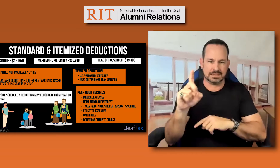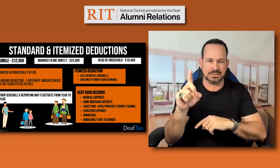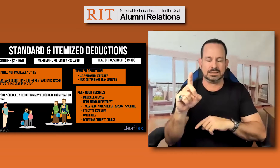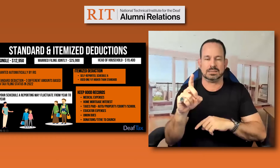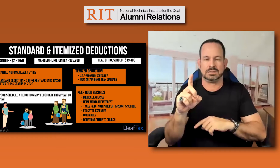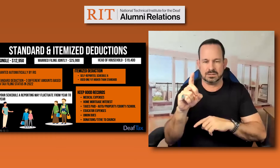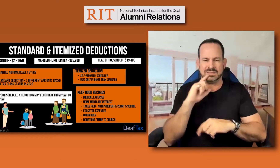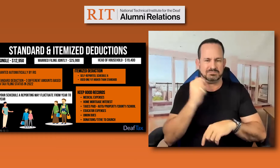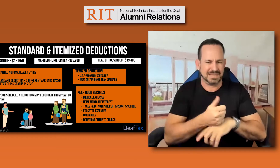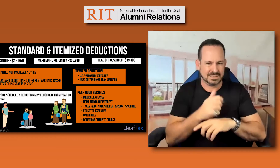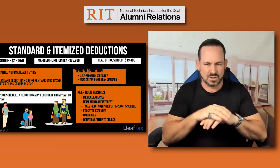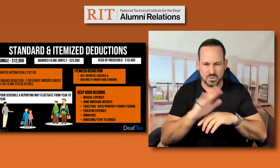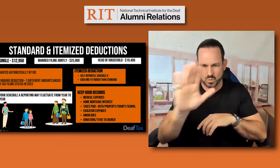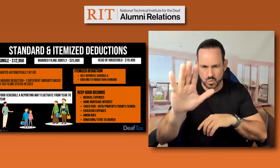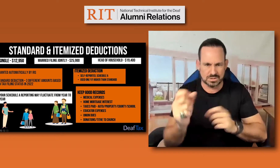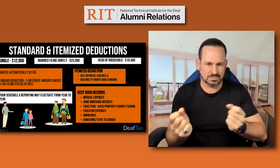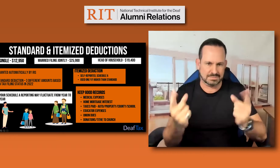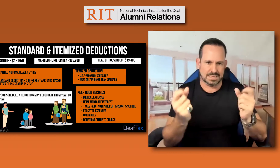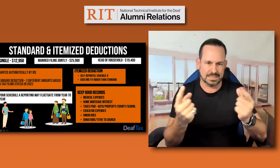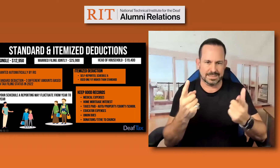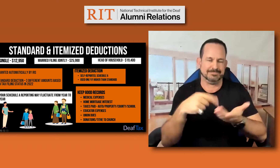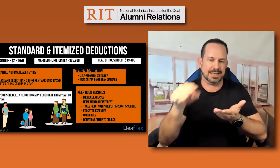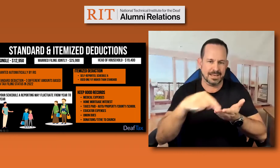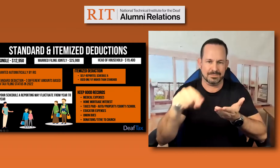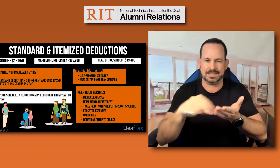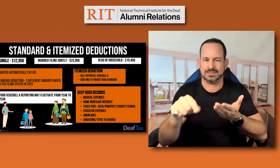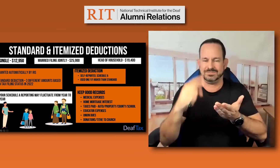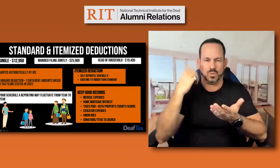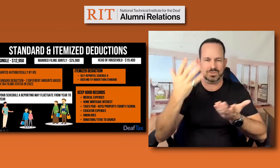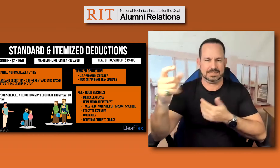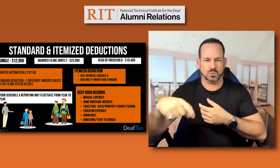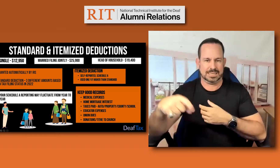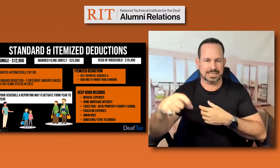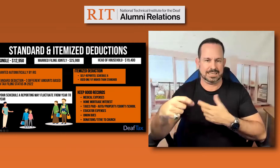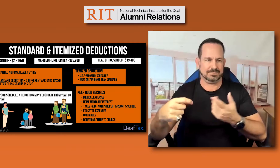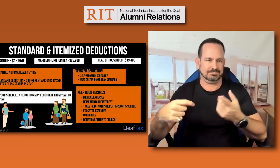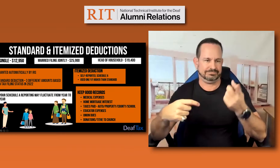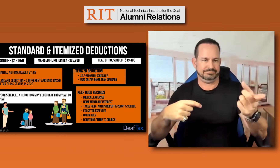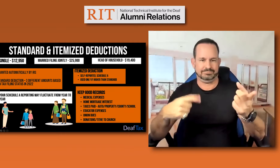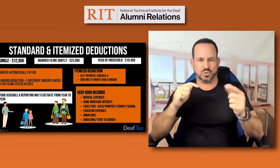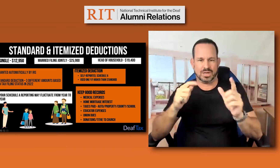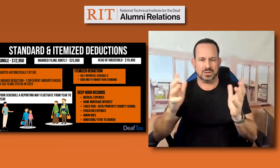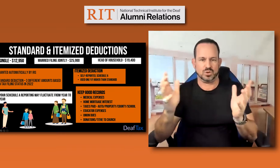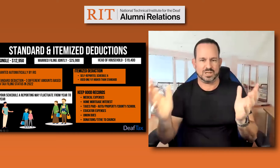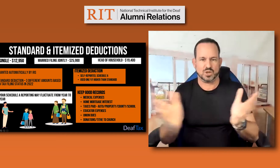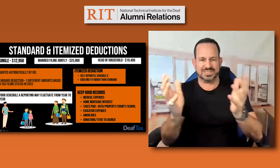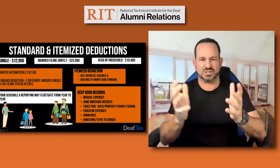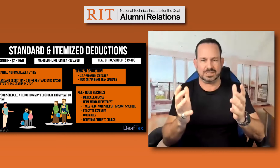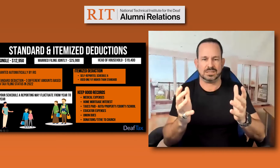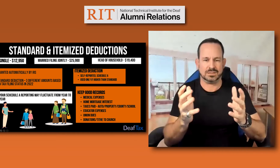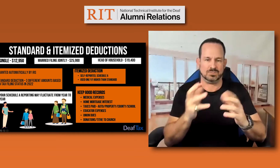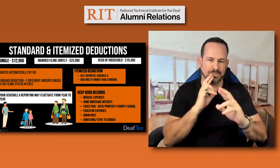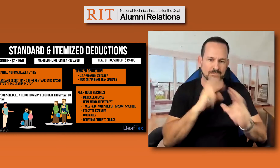And itemized deductions are including